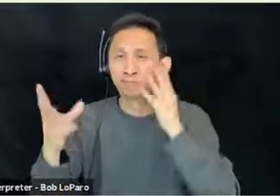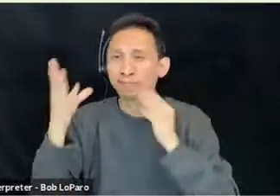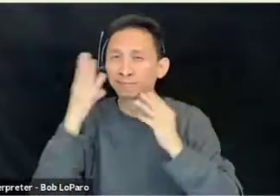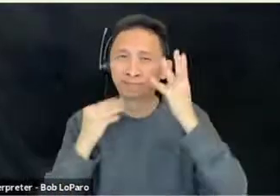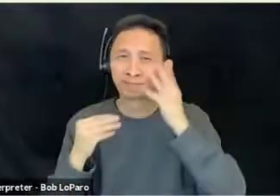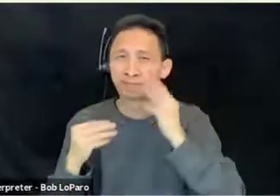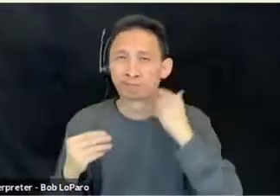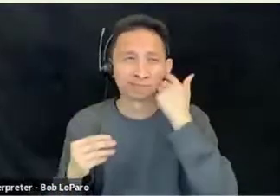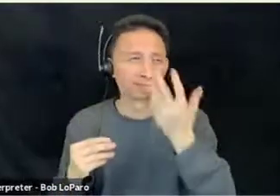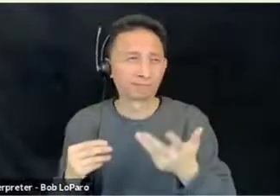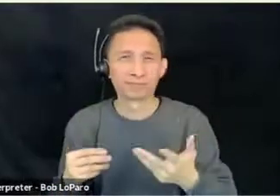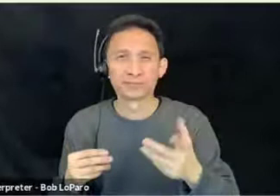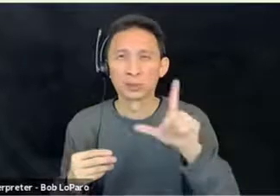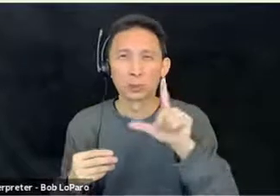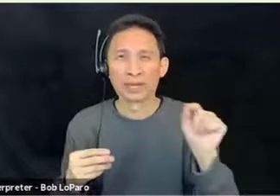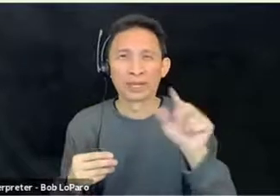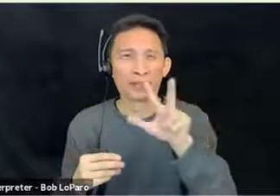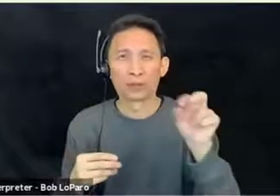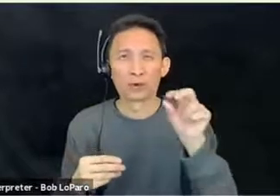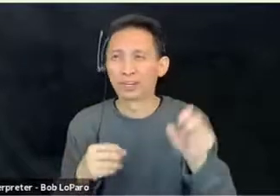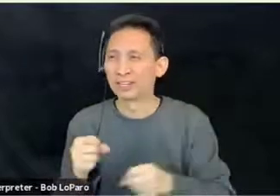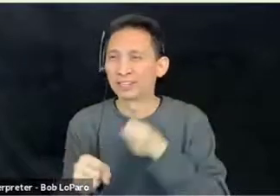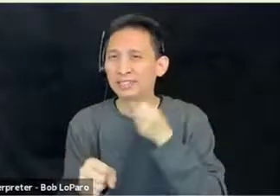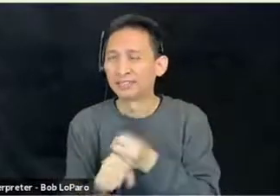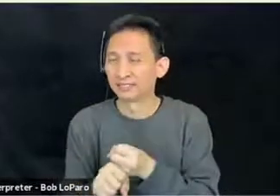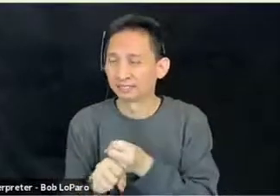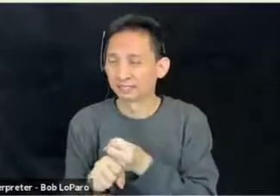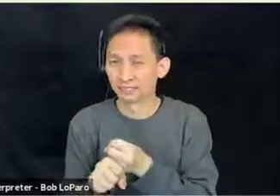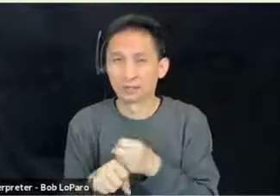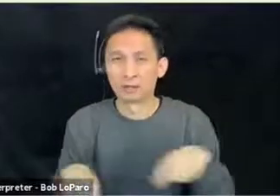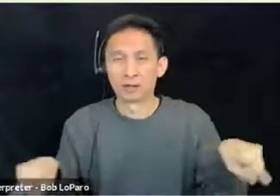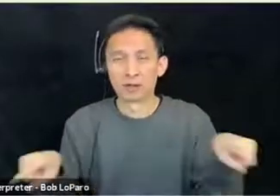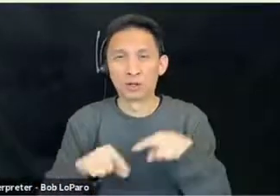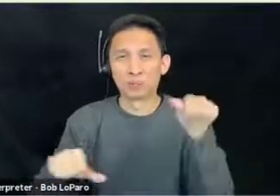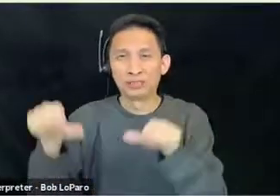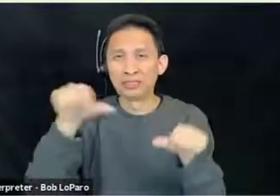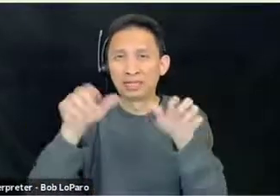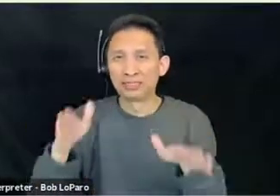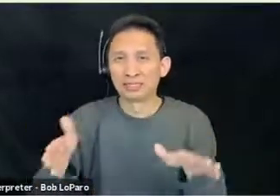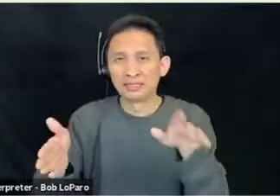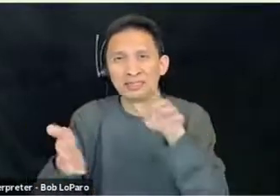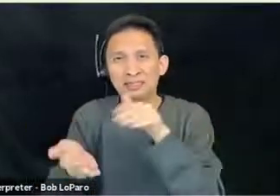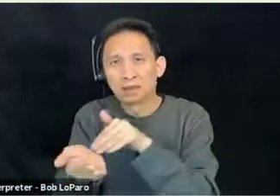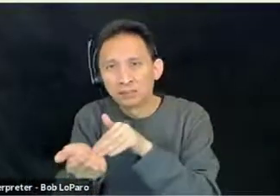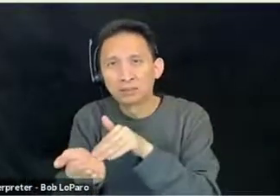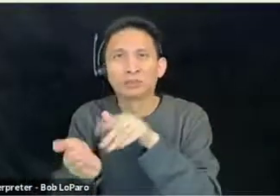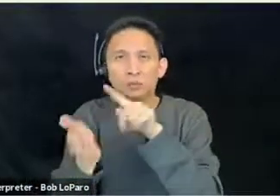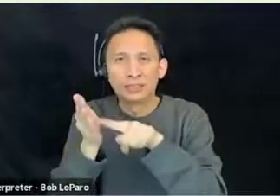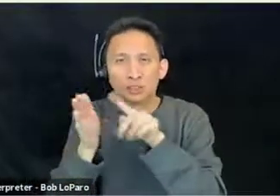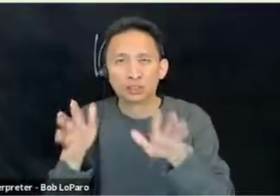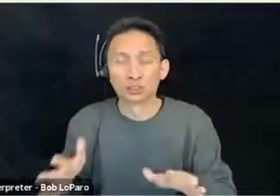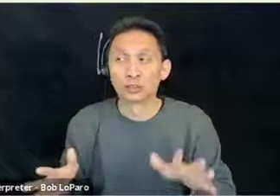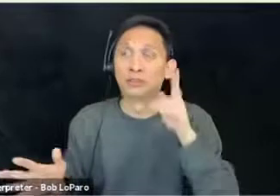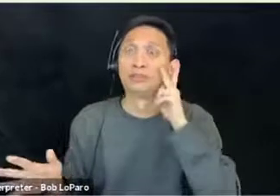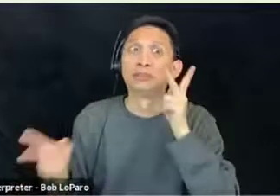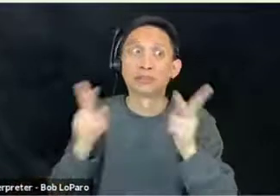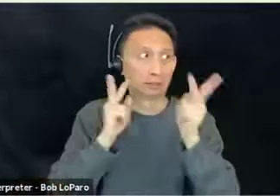they've seen the field develop and seen a large number of patients